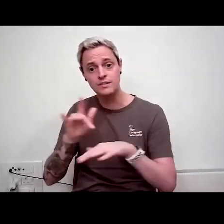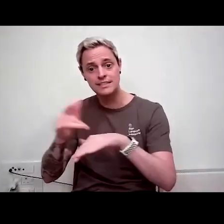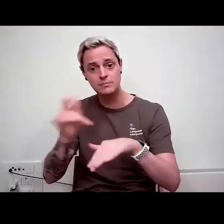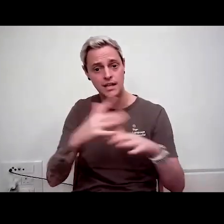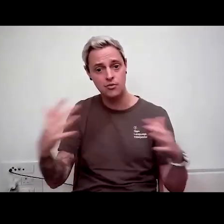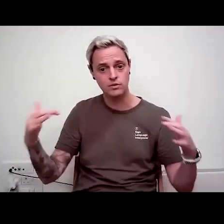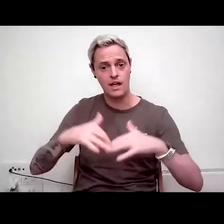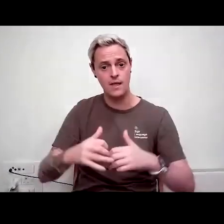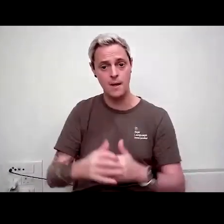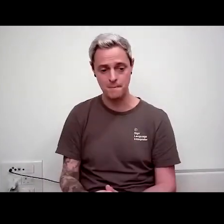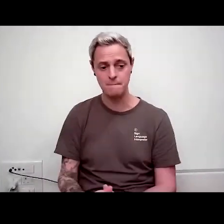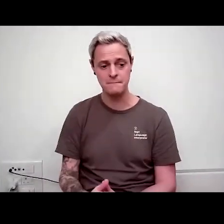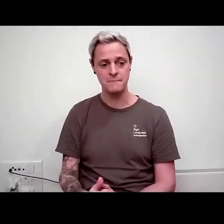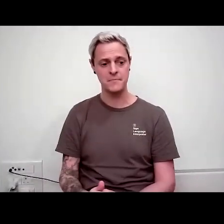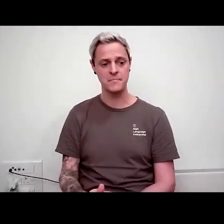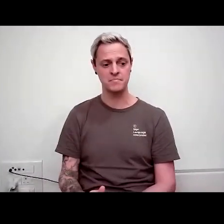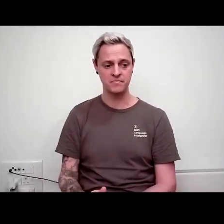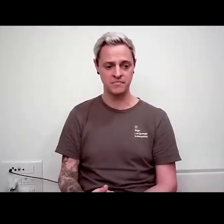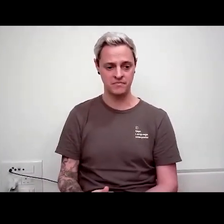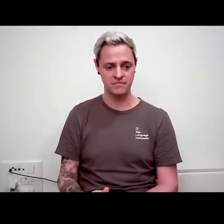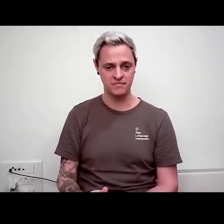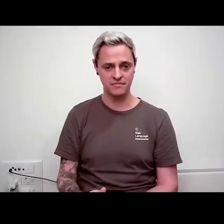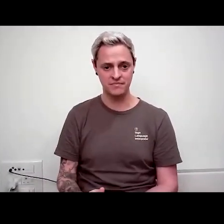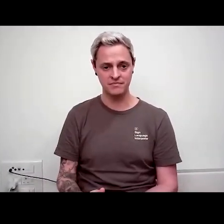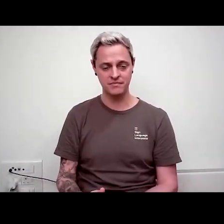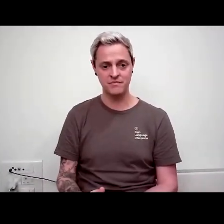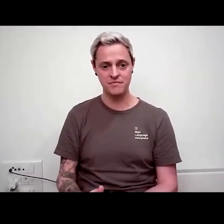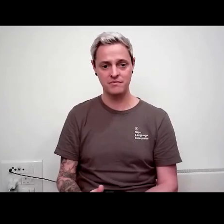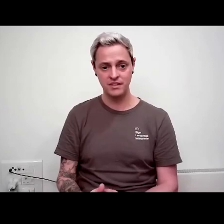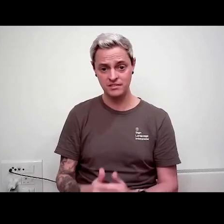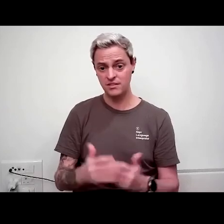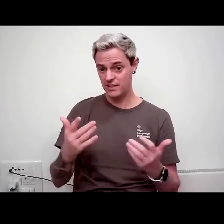We also that this will help us explore the possibilities for creating further research networks